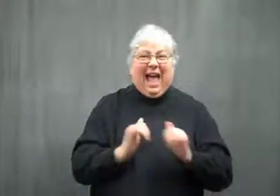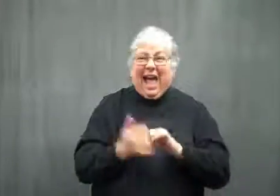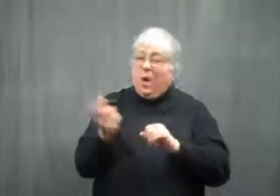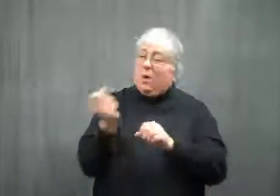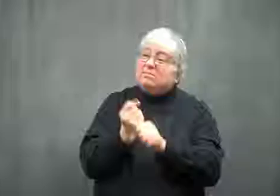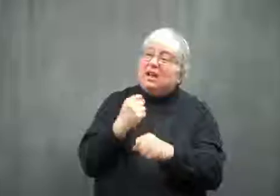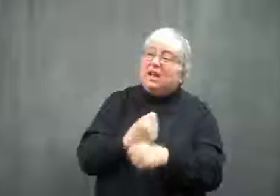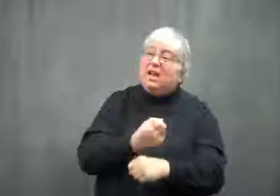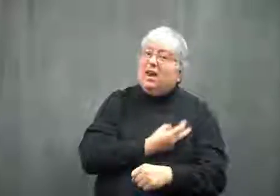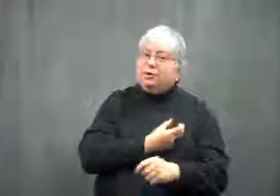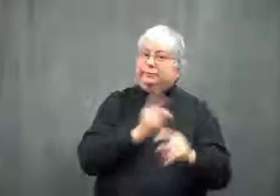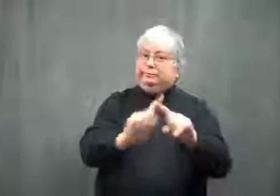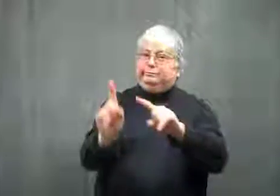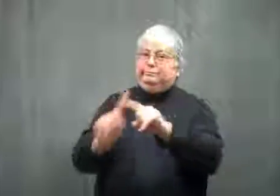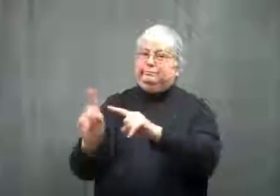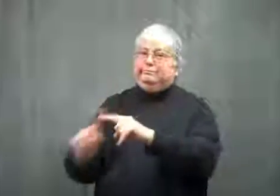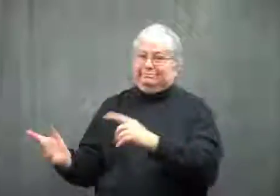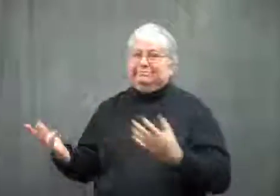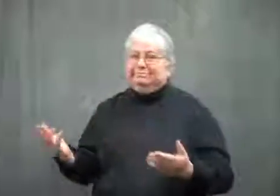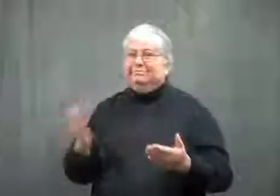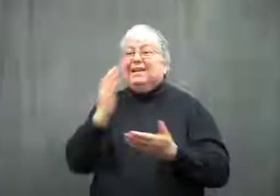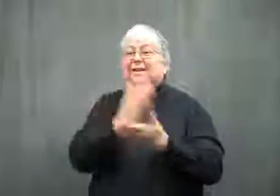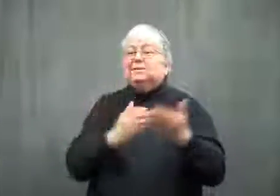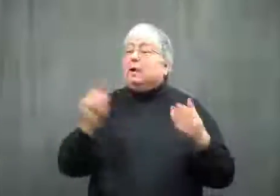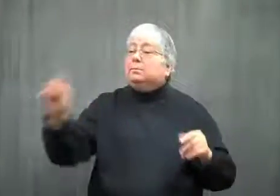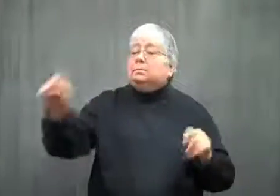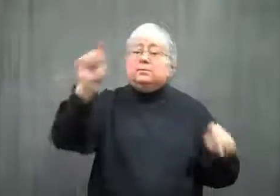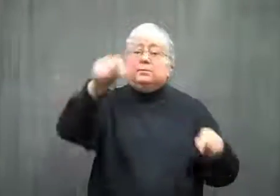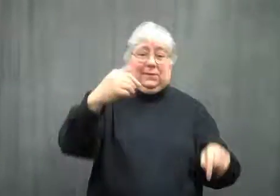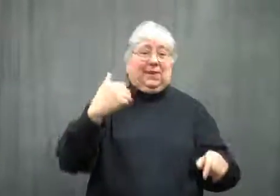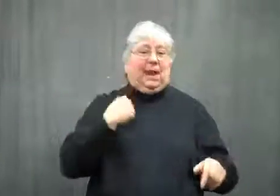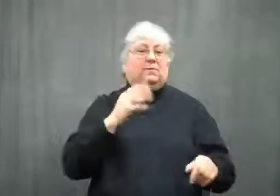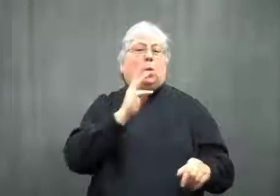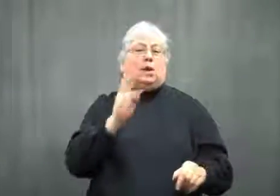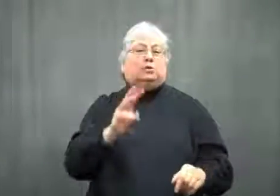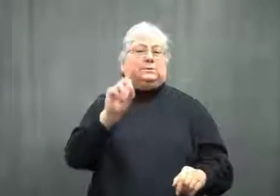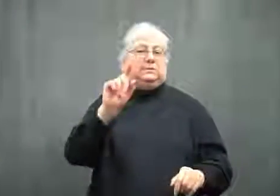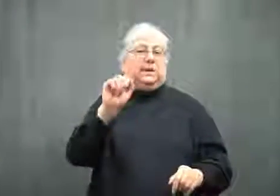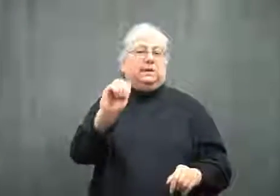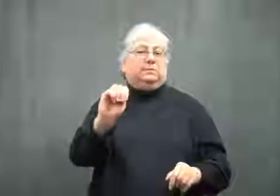There are different ways of making the electricity. Some areas have water dams.